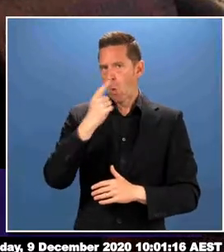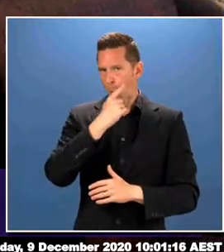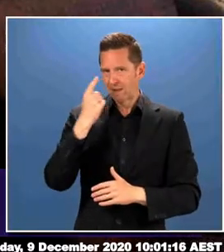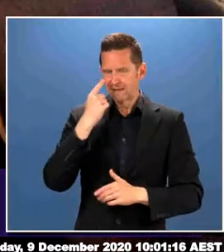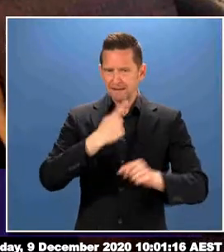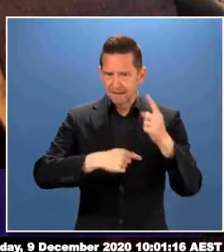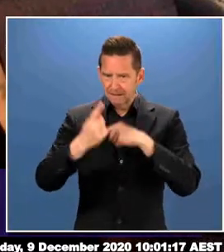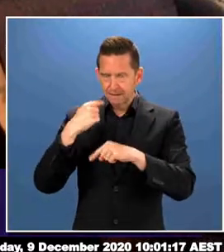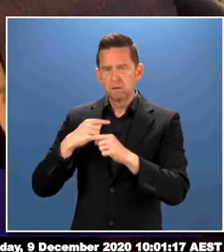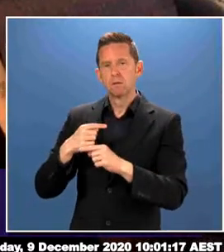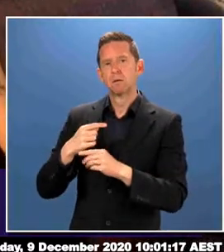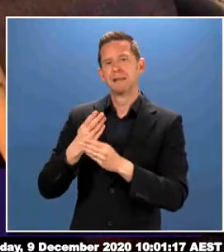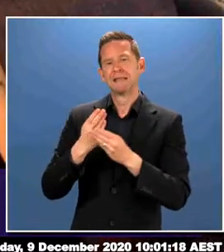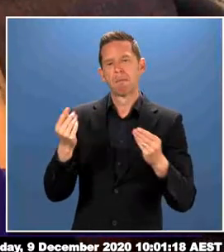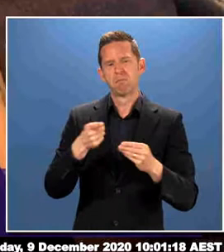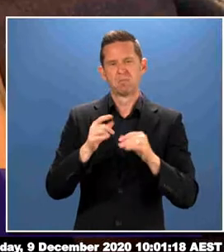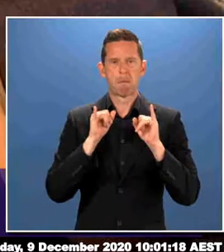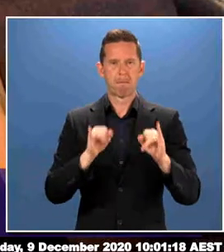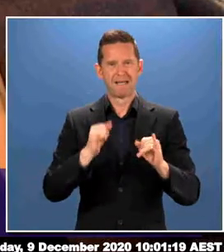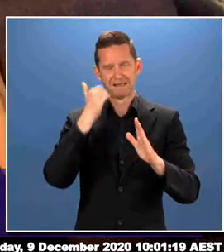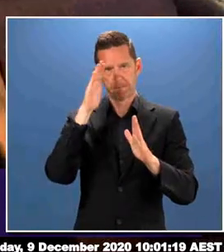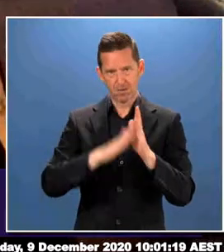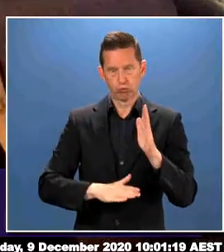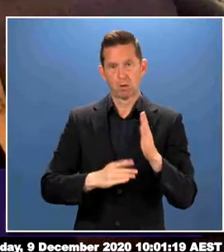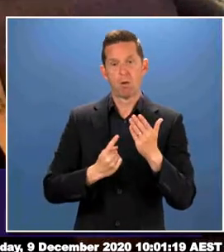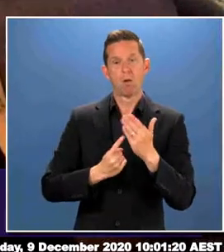mistreatment that they may have suffered as a result of having to